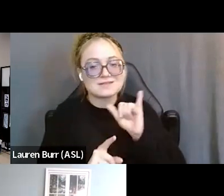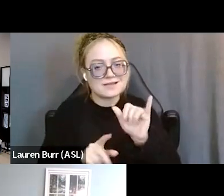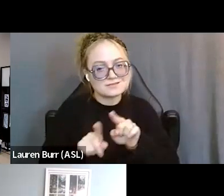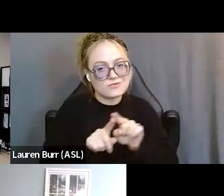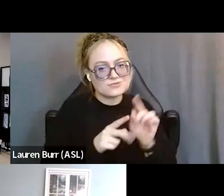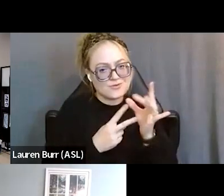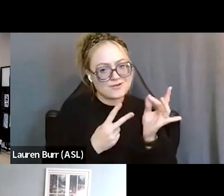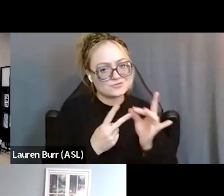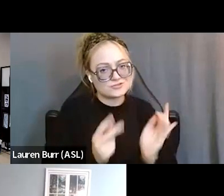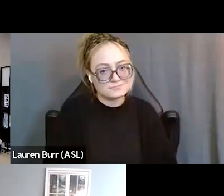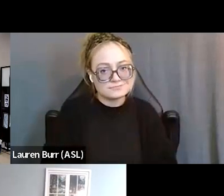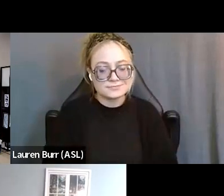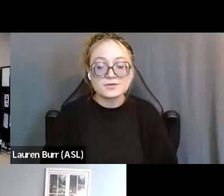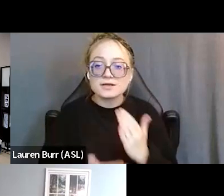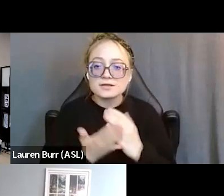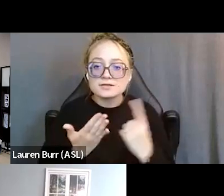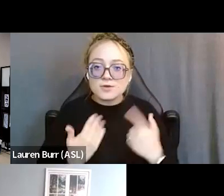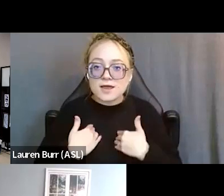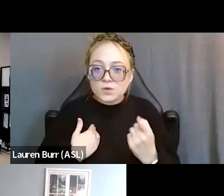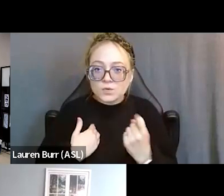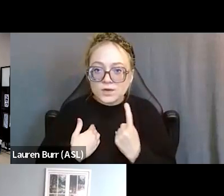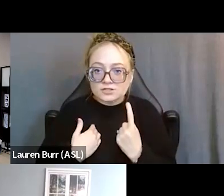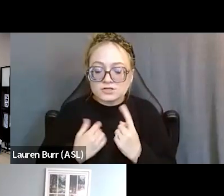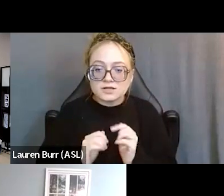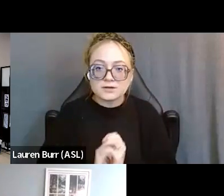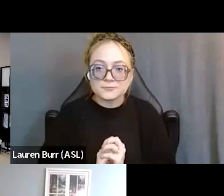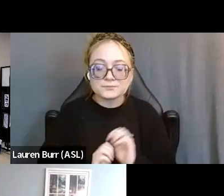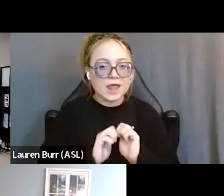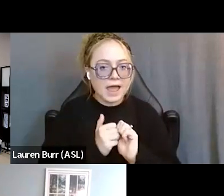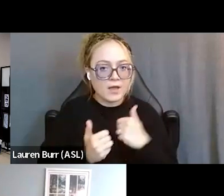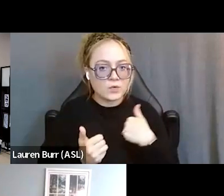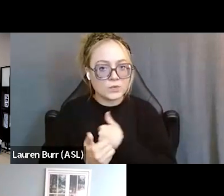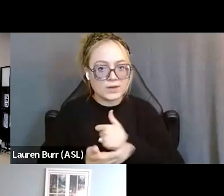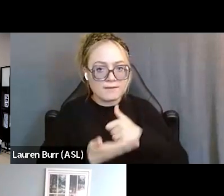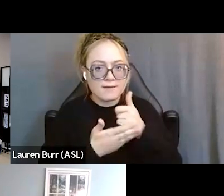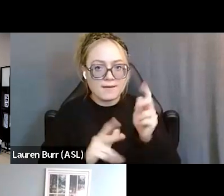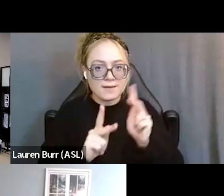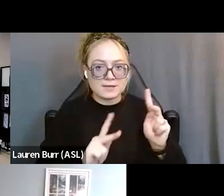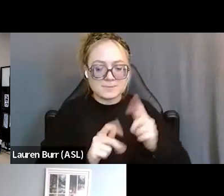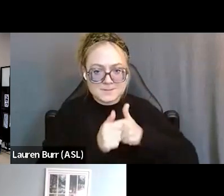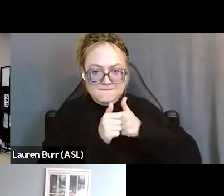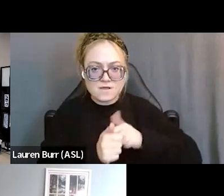Someone had a question I think about how do we help people stay adherent to medication without giving